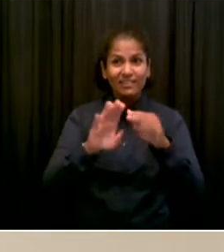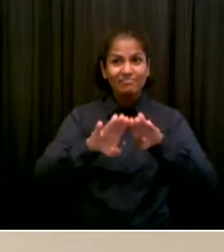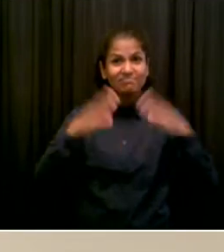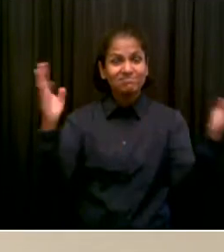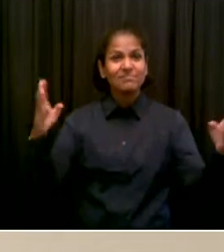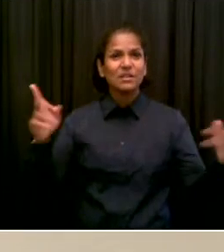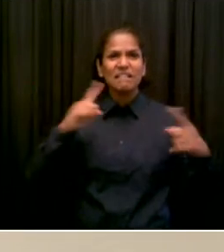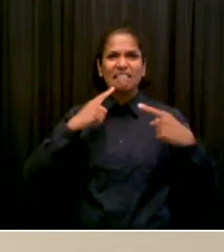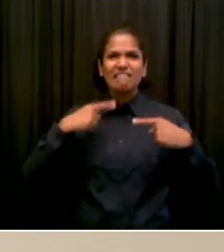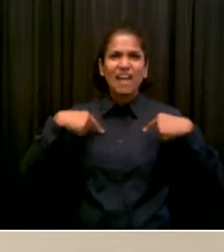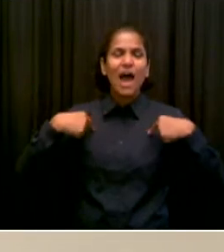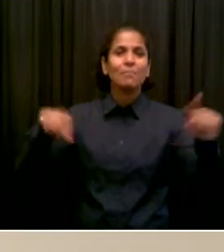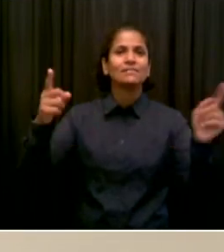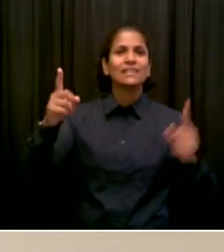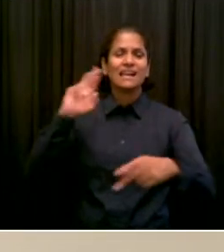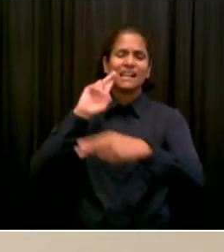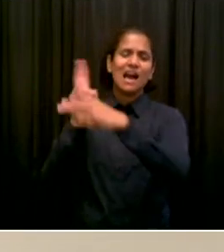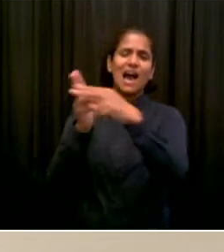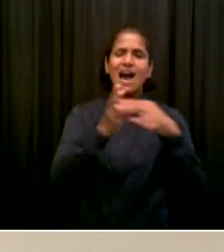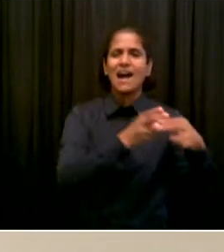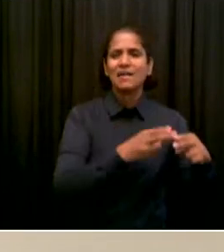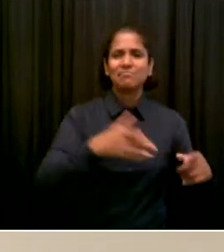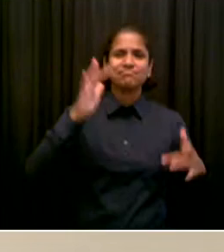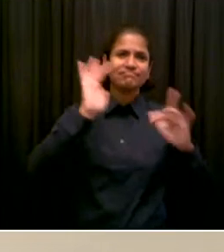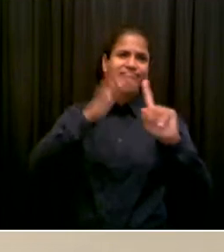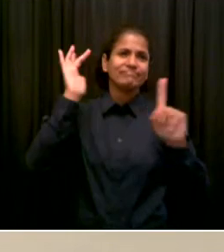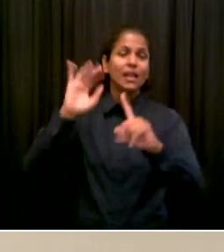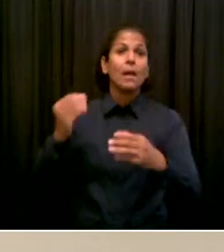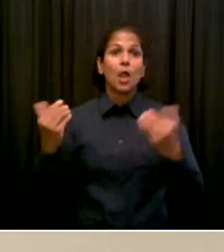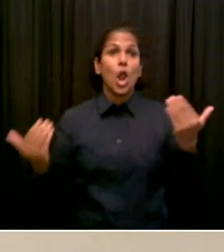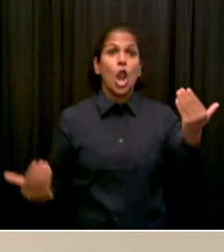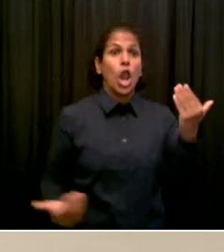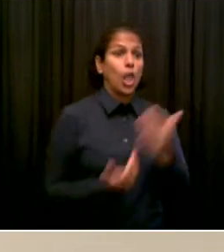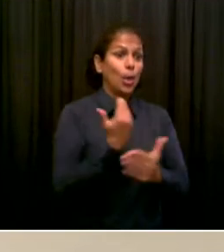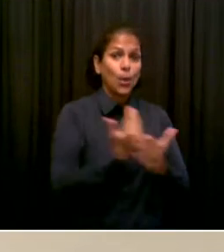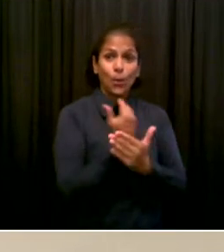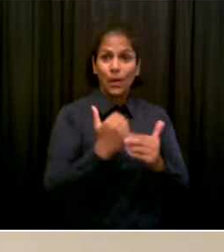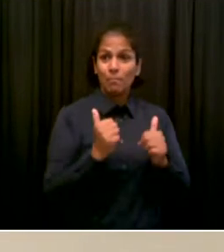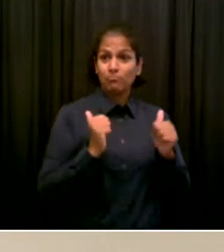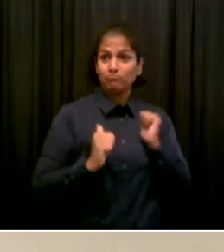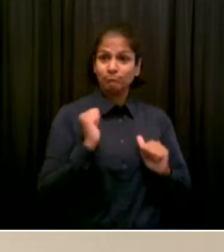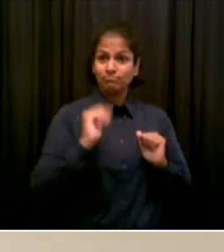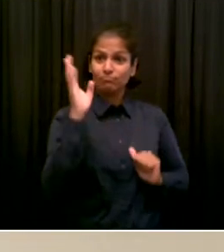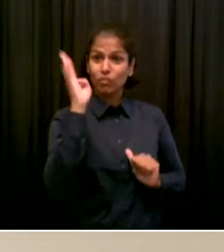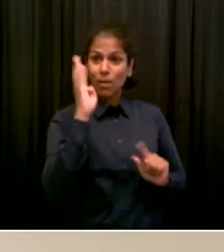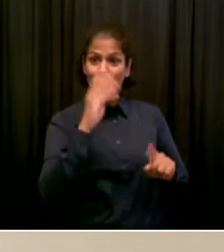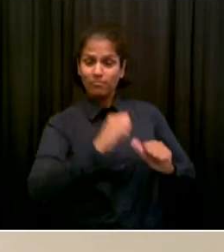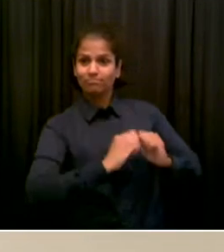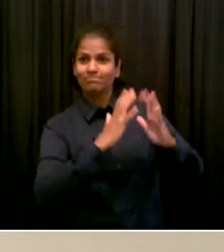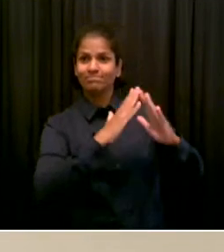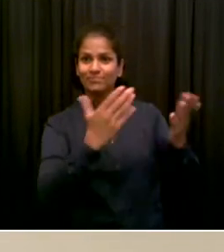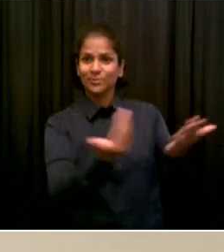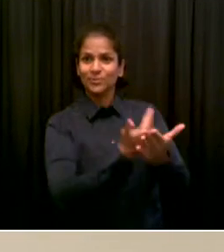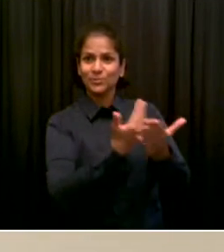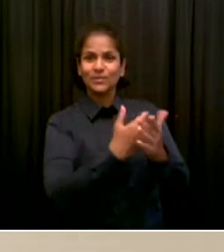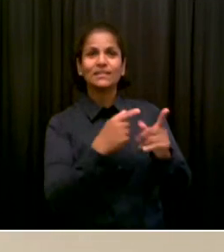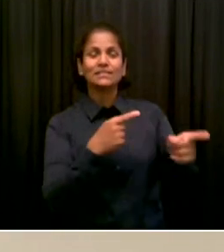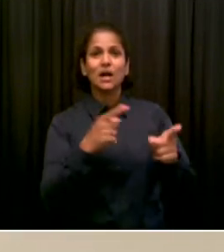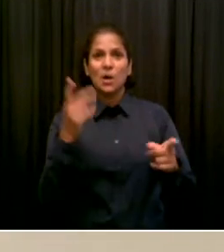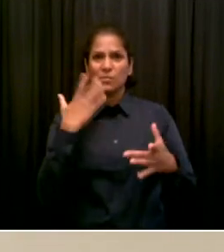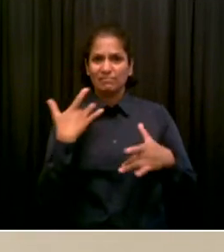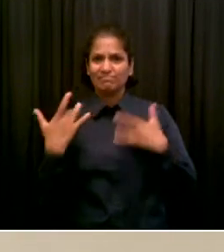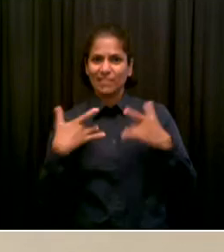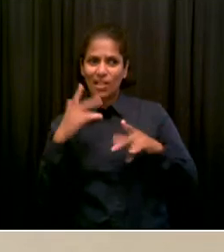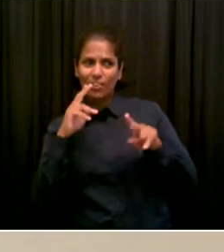THERE ARE FOUR BIG ONES OPENING